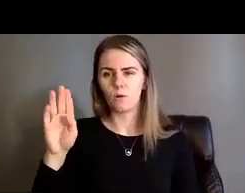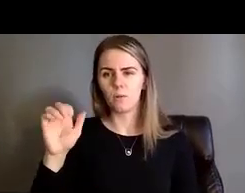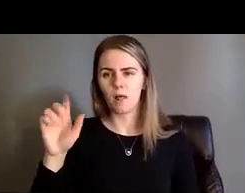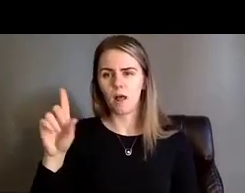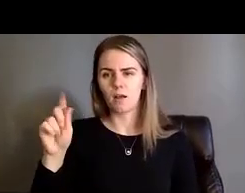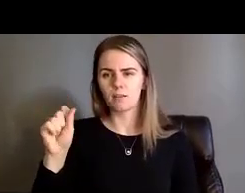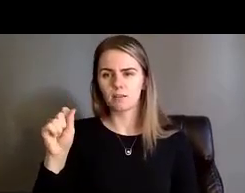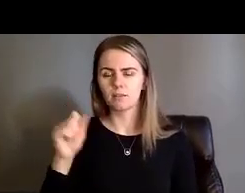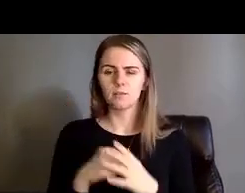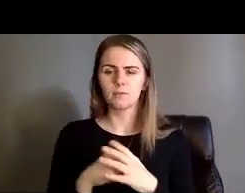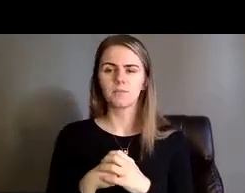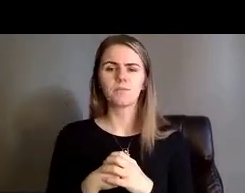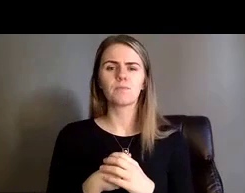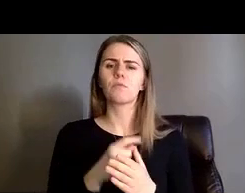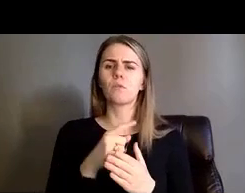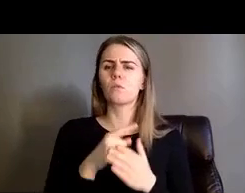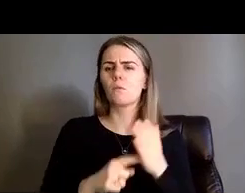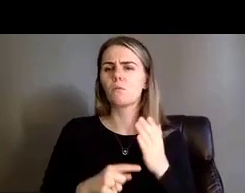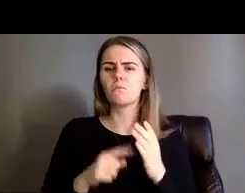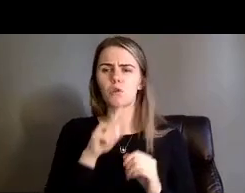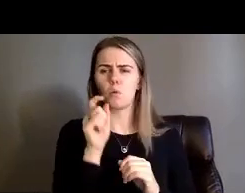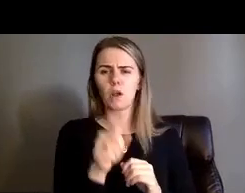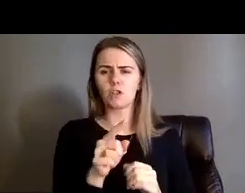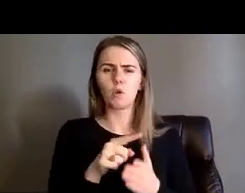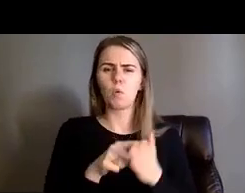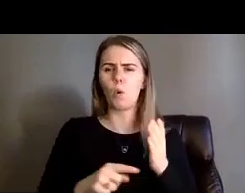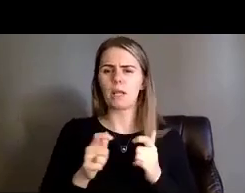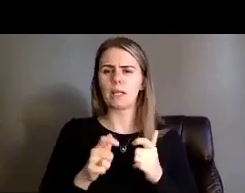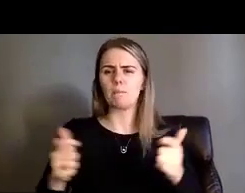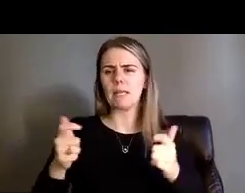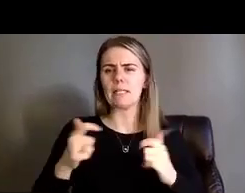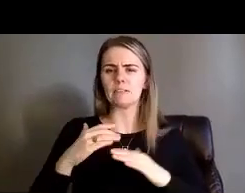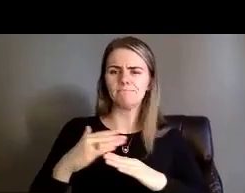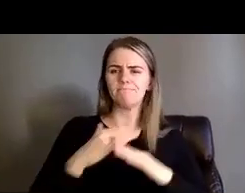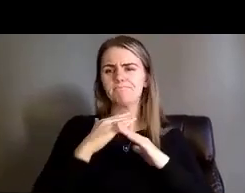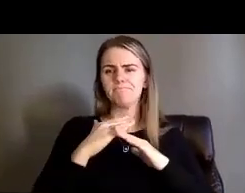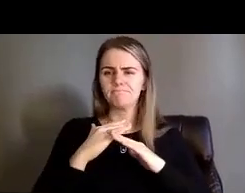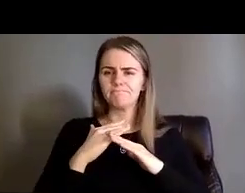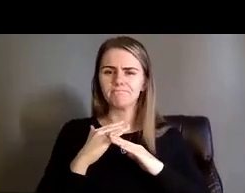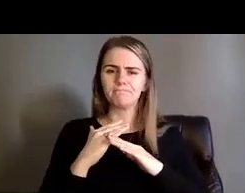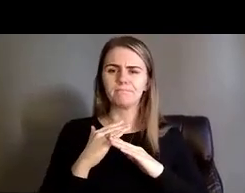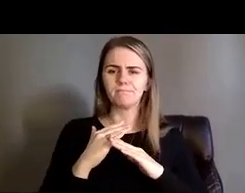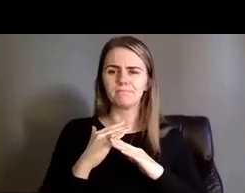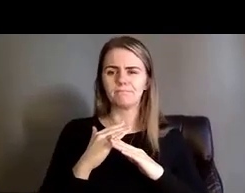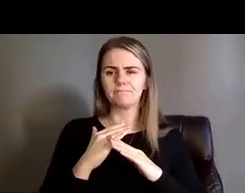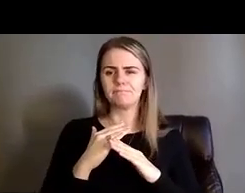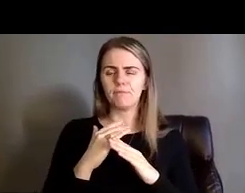So what are some of the biggest hurdles, roadblocks that you've seen as for,